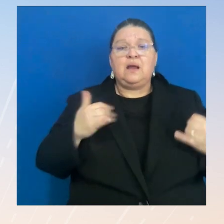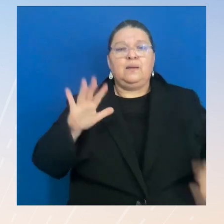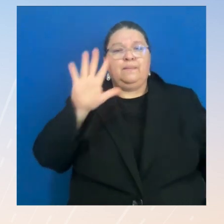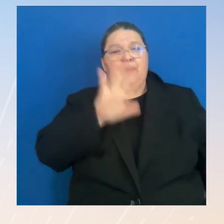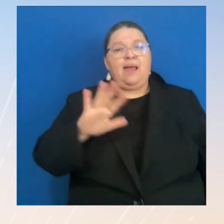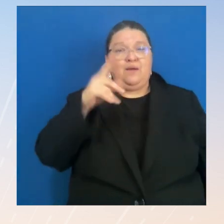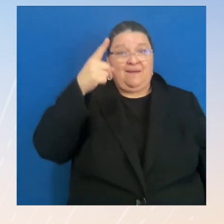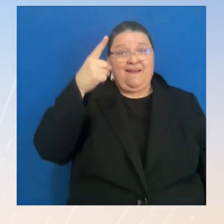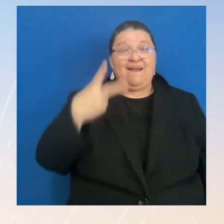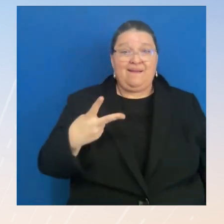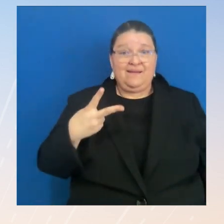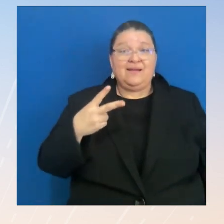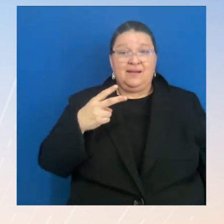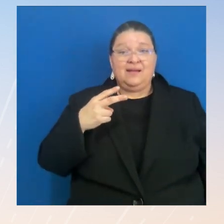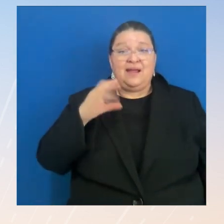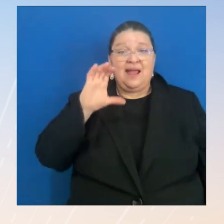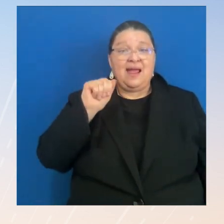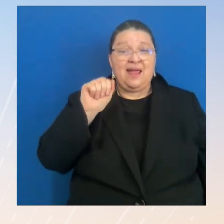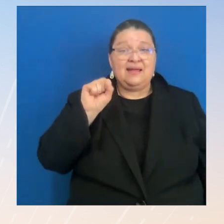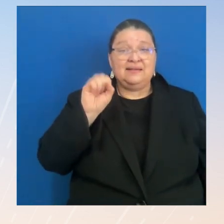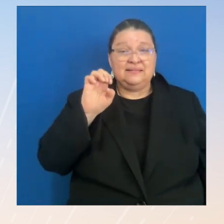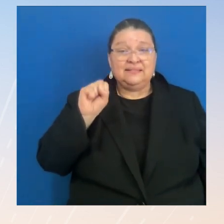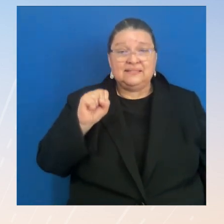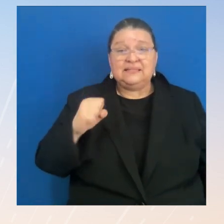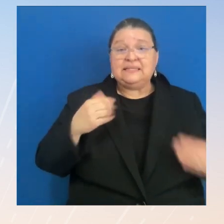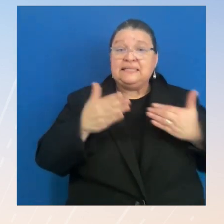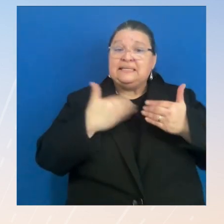Very transmissible but treatable by all the means that we have.